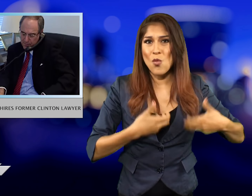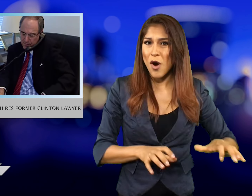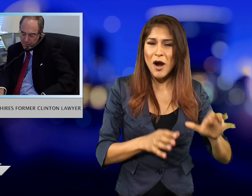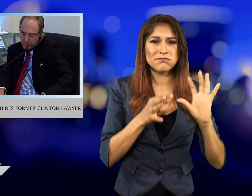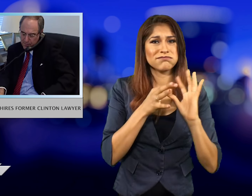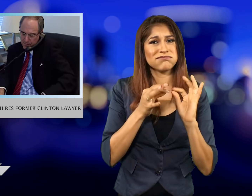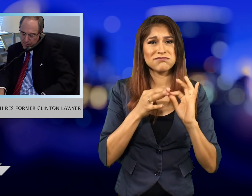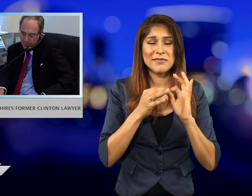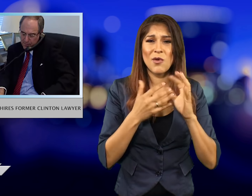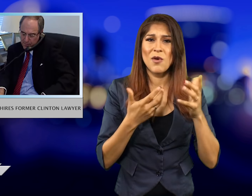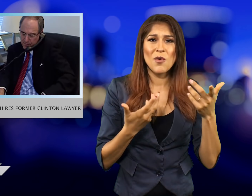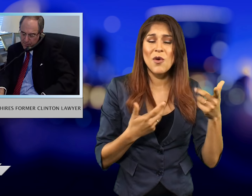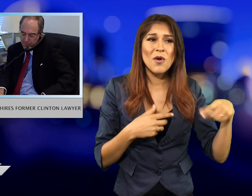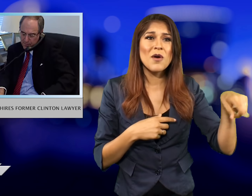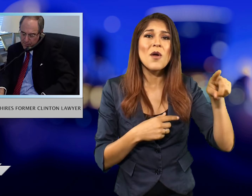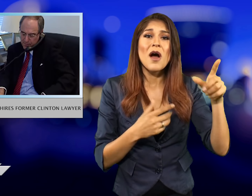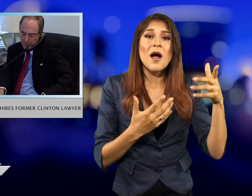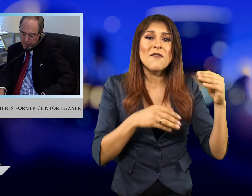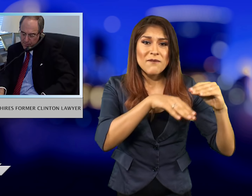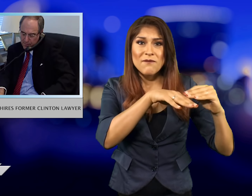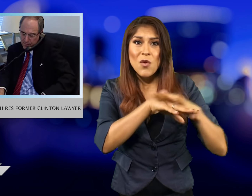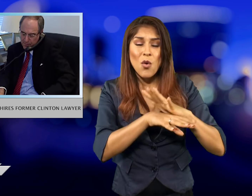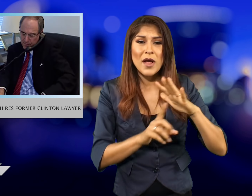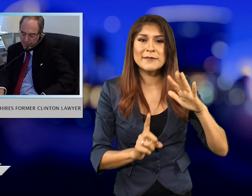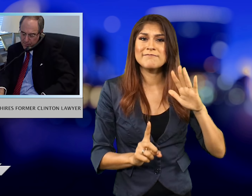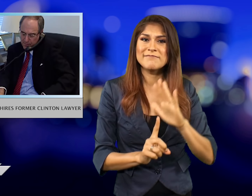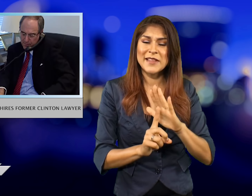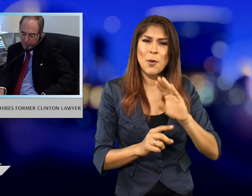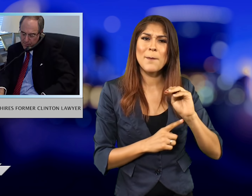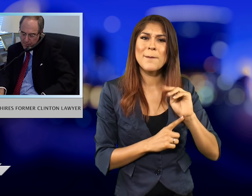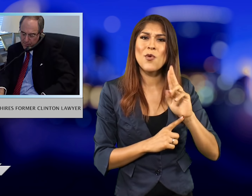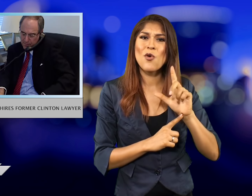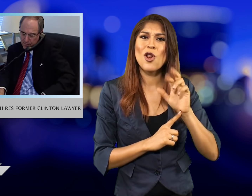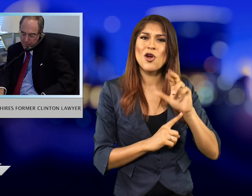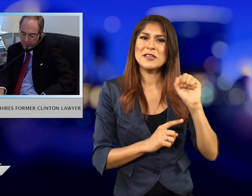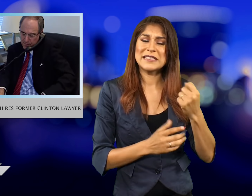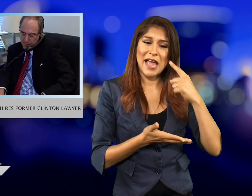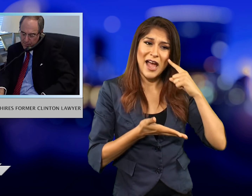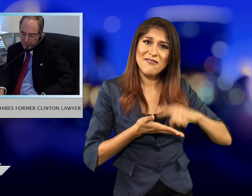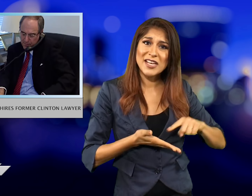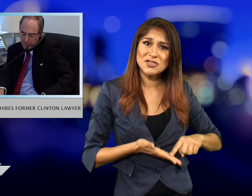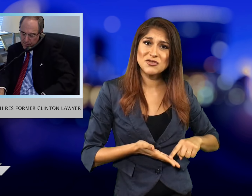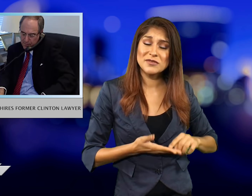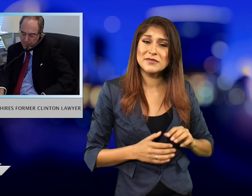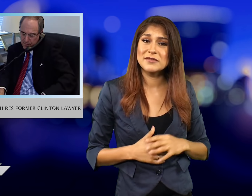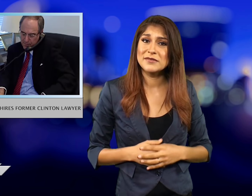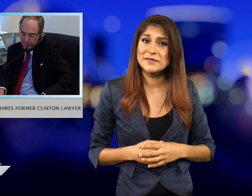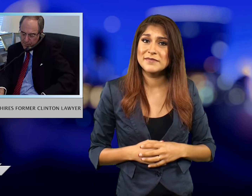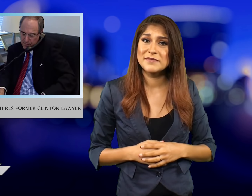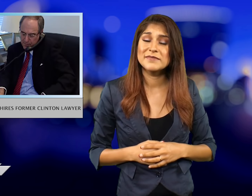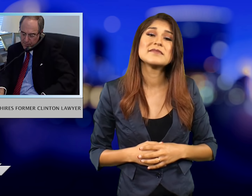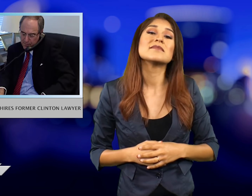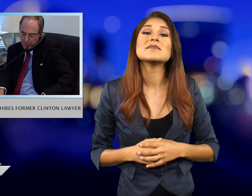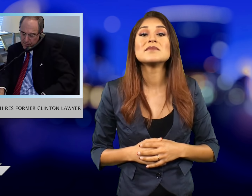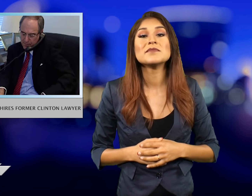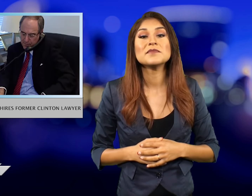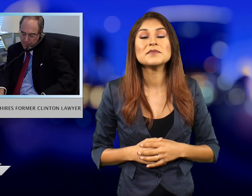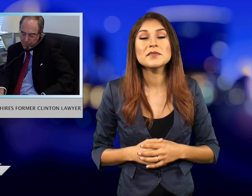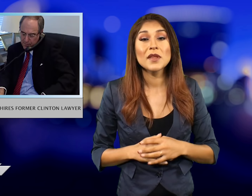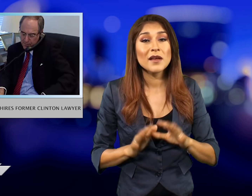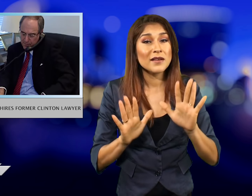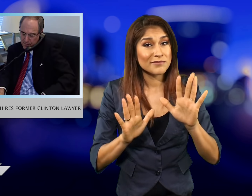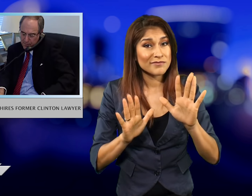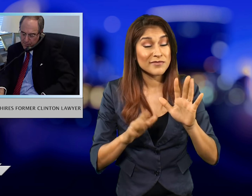He said they would not comment on anything that might impact the investigation by prosecutors.